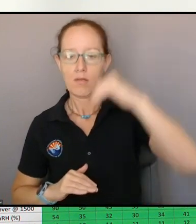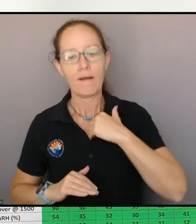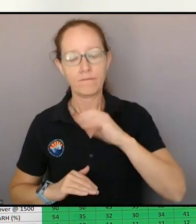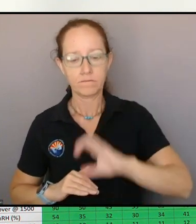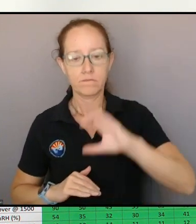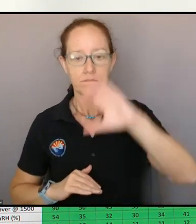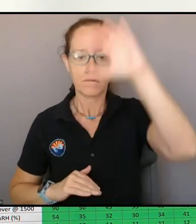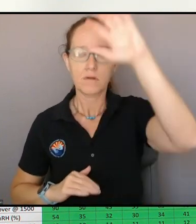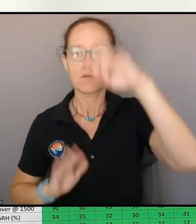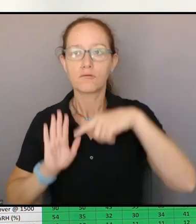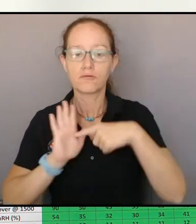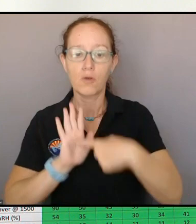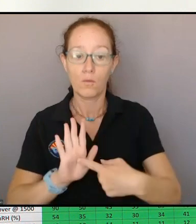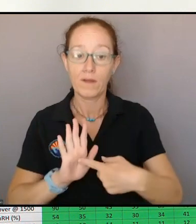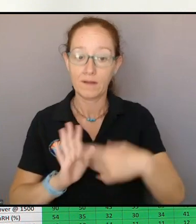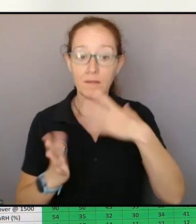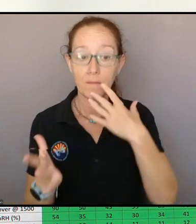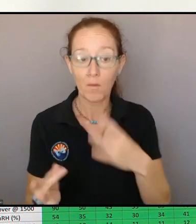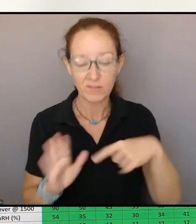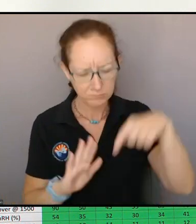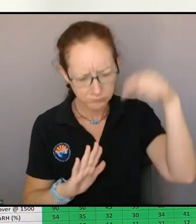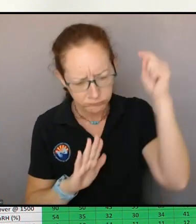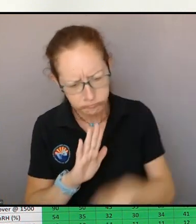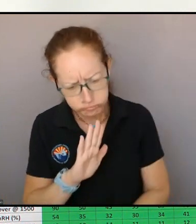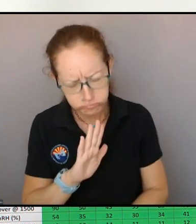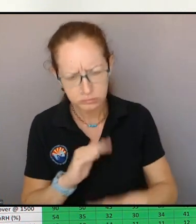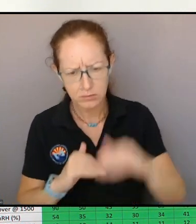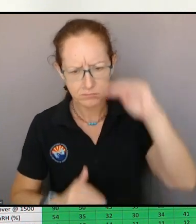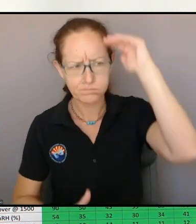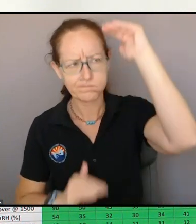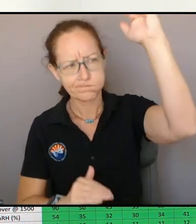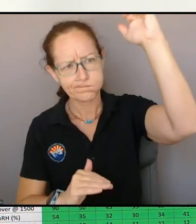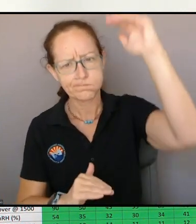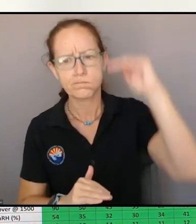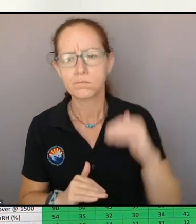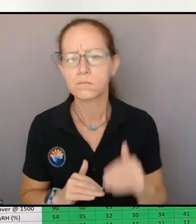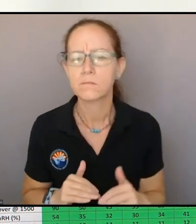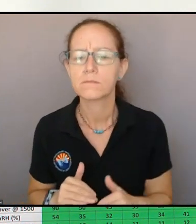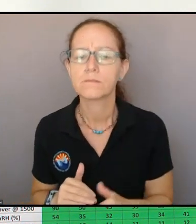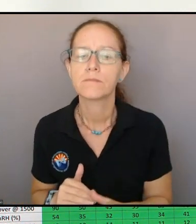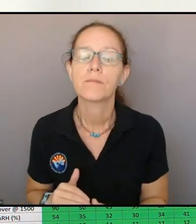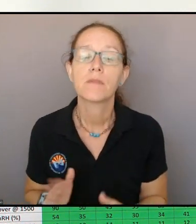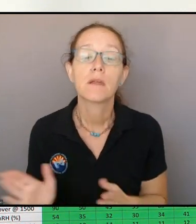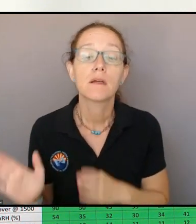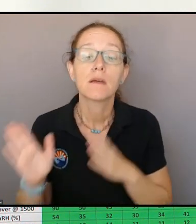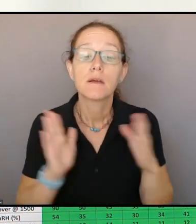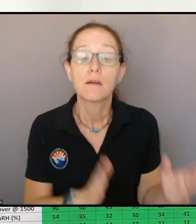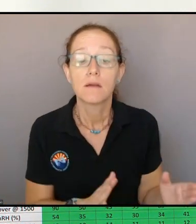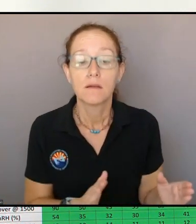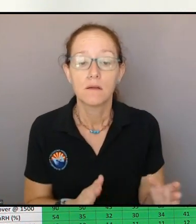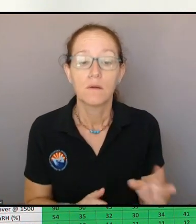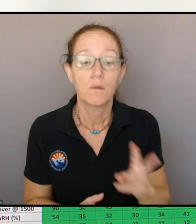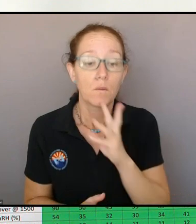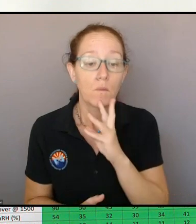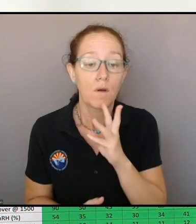is across the area. So, move to the next slide. We'll see this is the water vapor imagery. So, again, just kind of a different